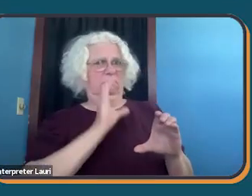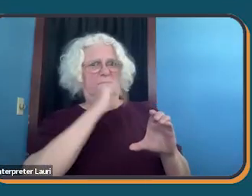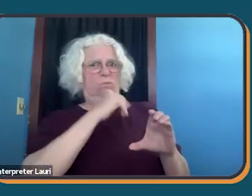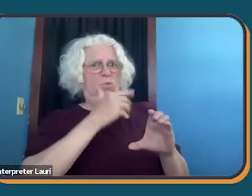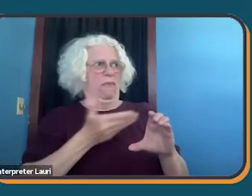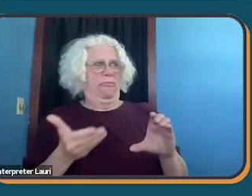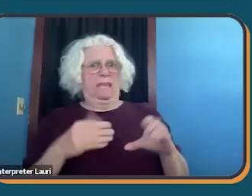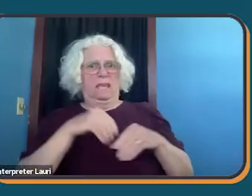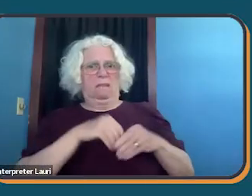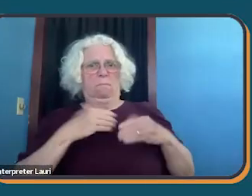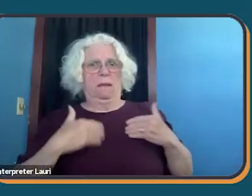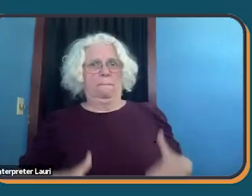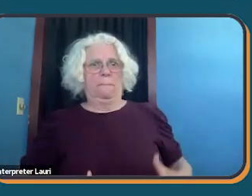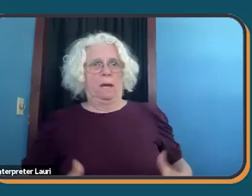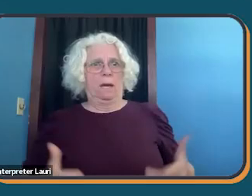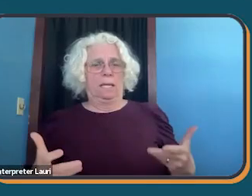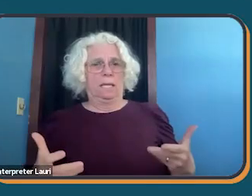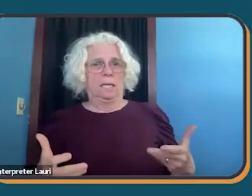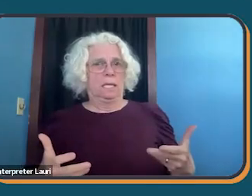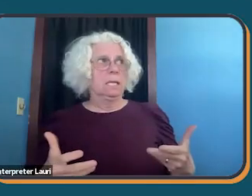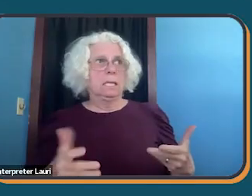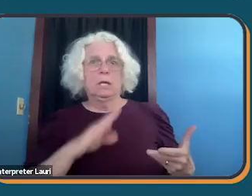that's why I went into spastic shock